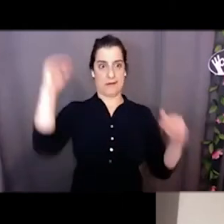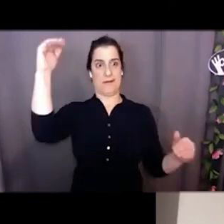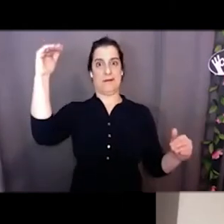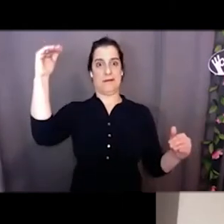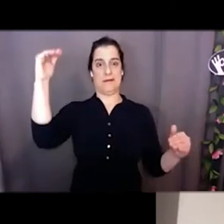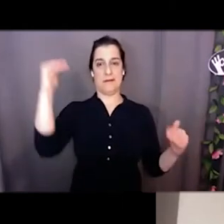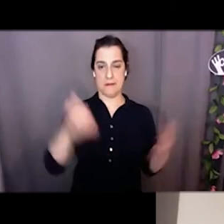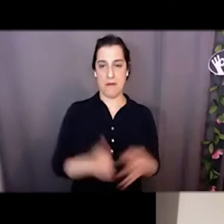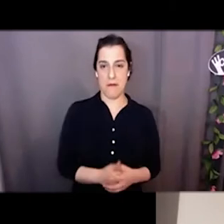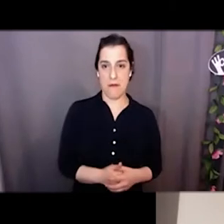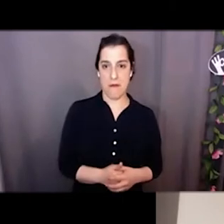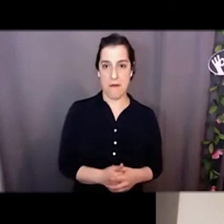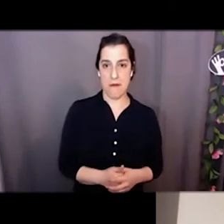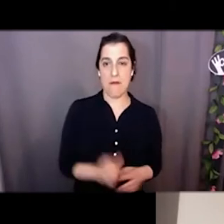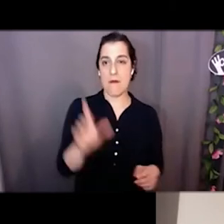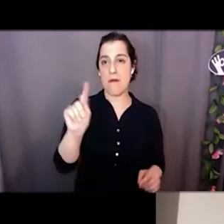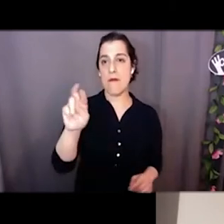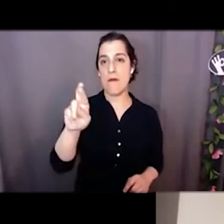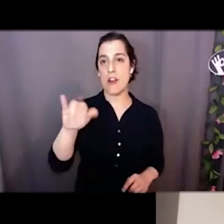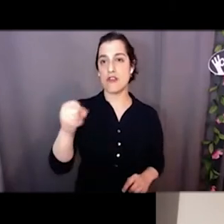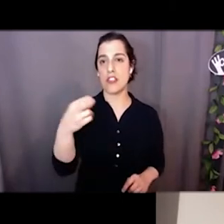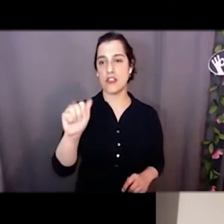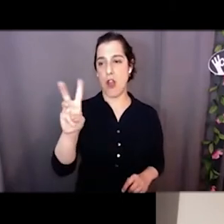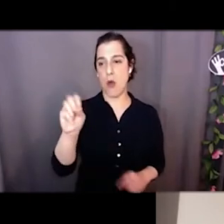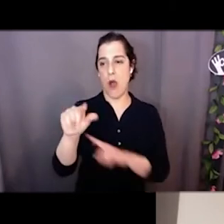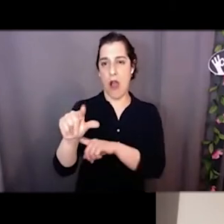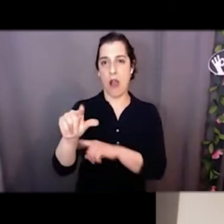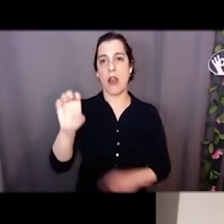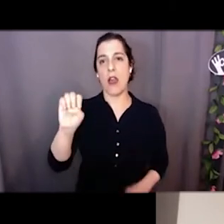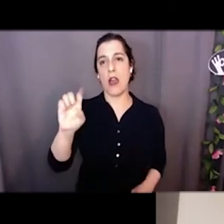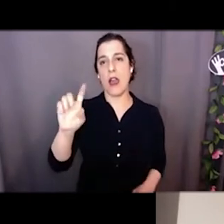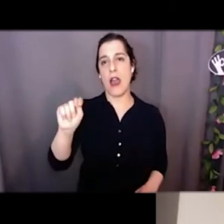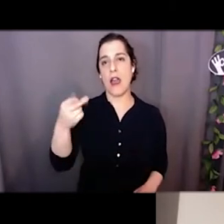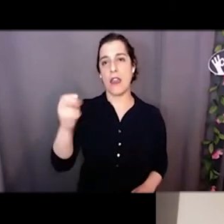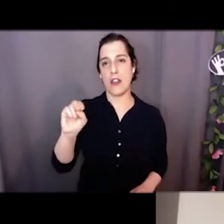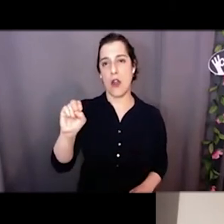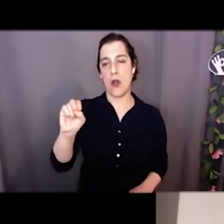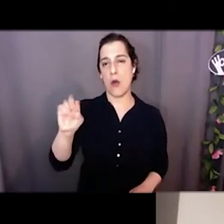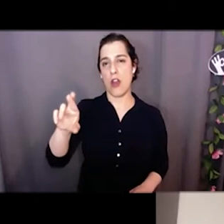And Trisha Wong, who's a ethnographer who joined the data society network power hour a few weeks ago,